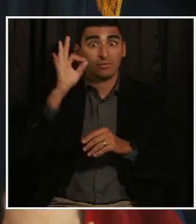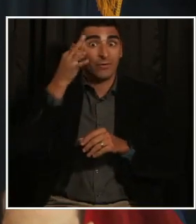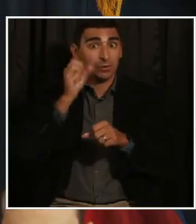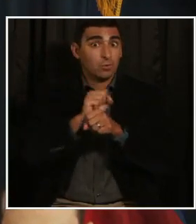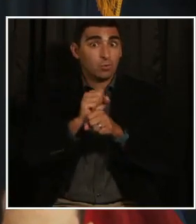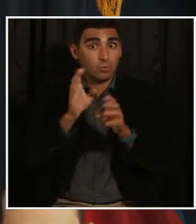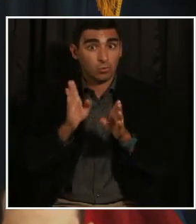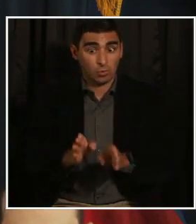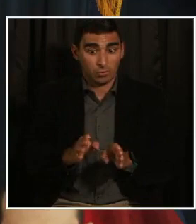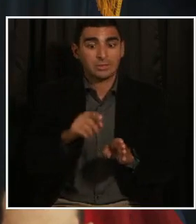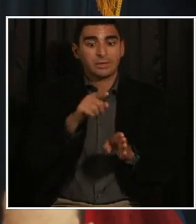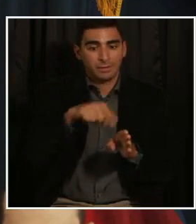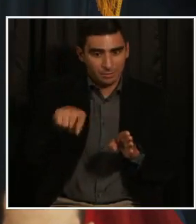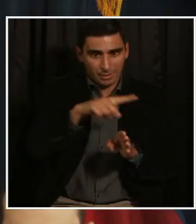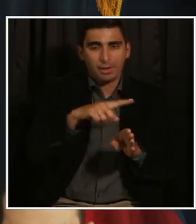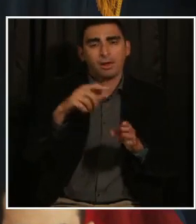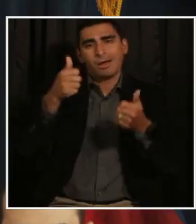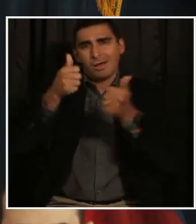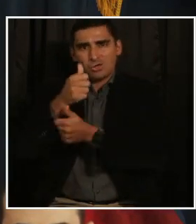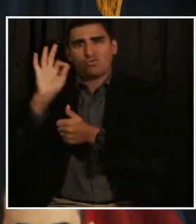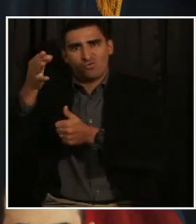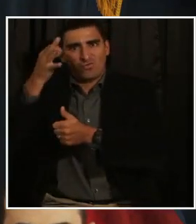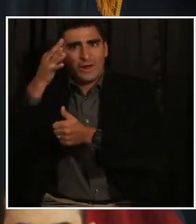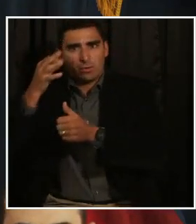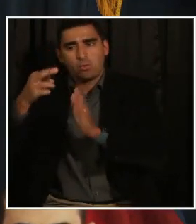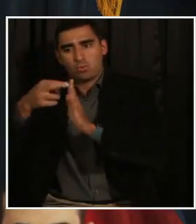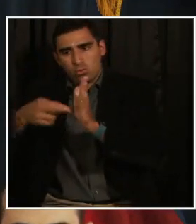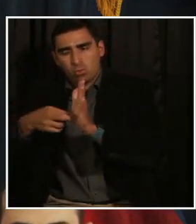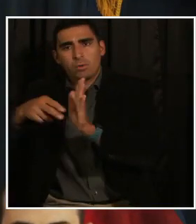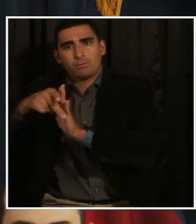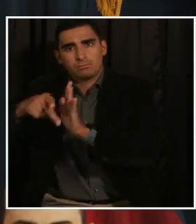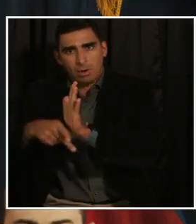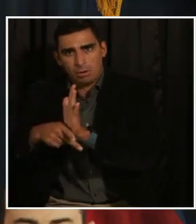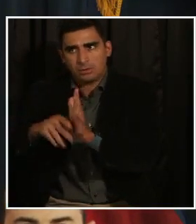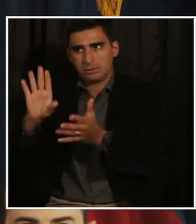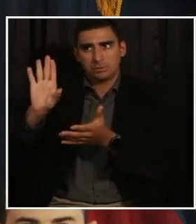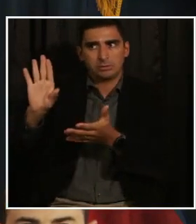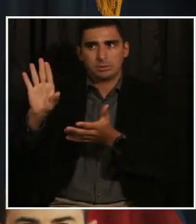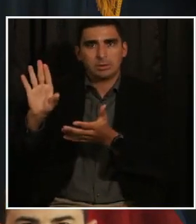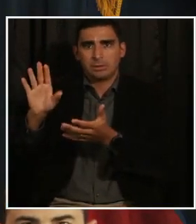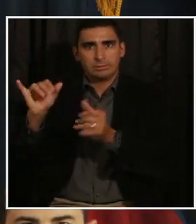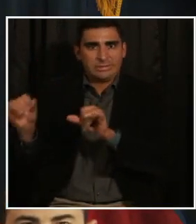to federal employment policies just as any private employees subject to their company's policies just